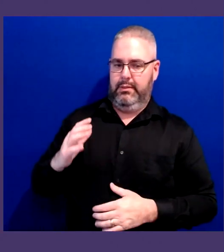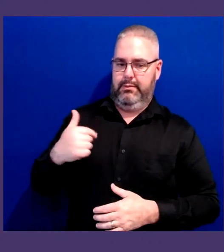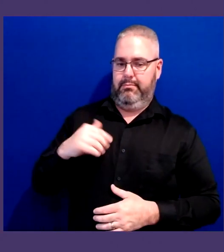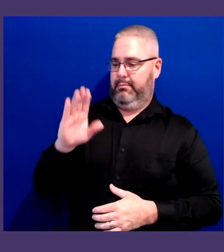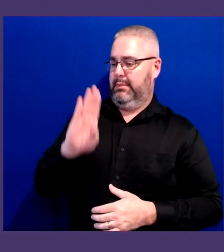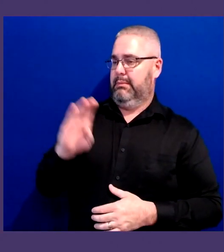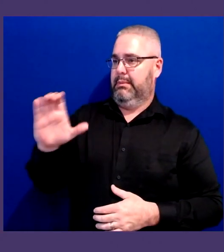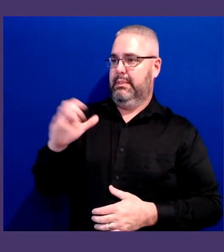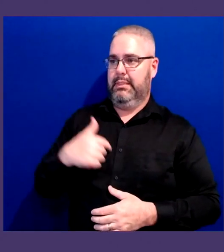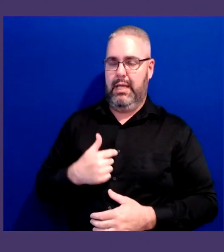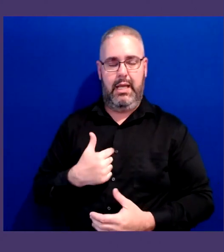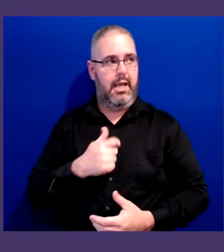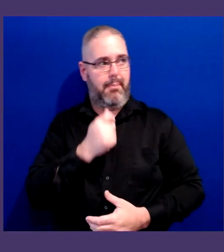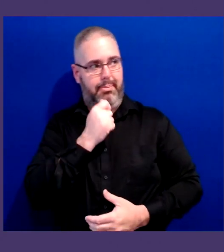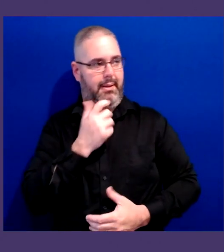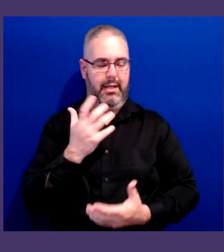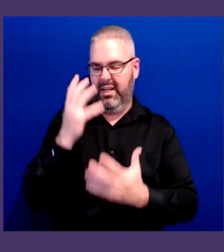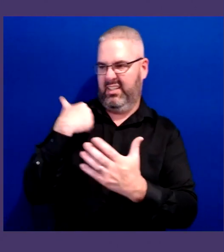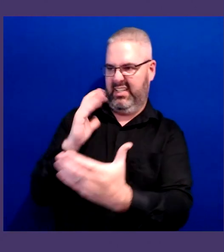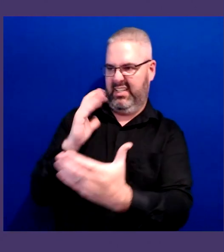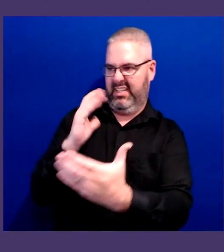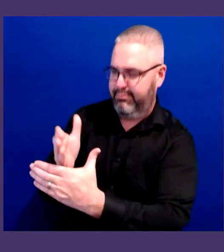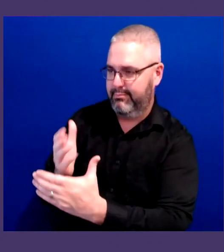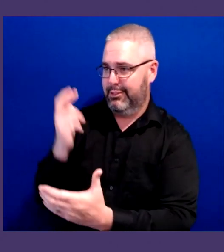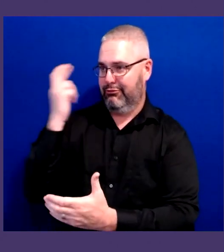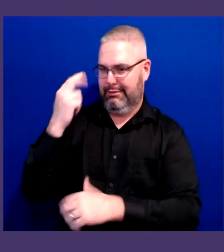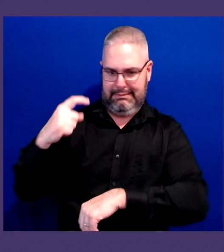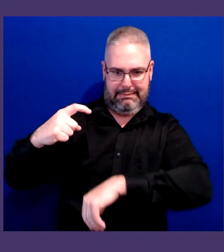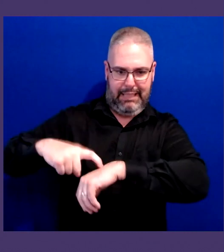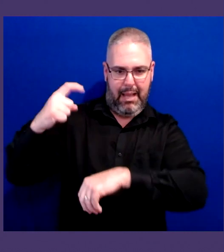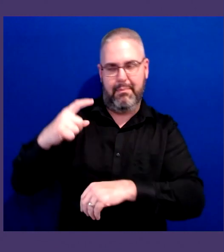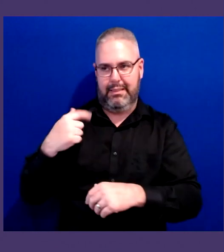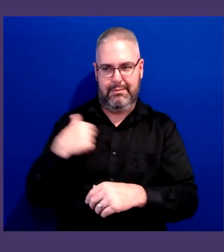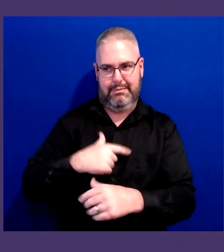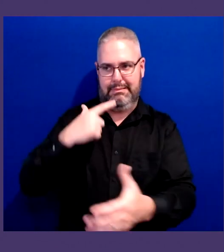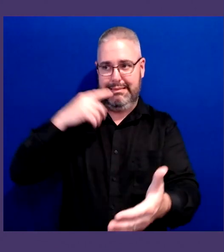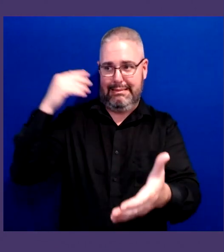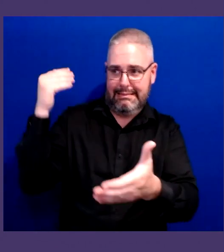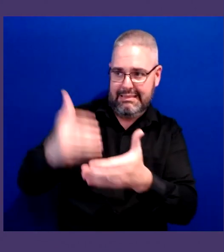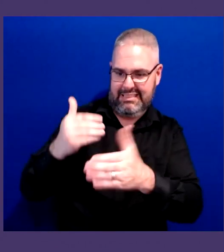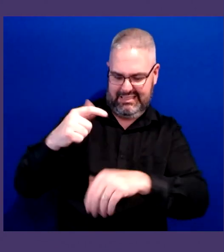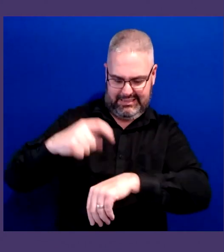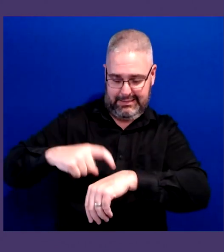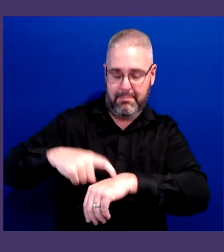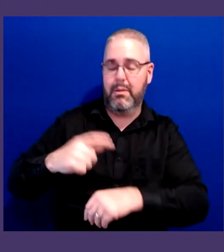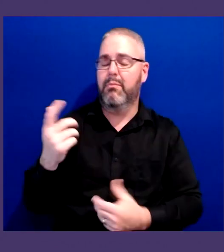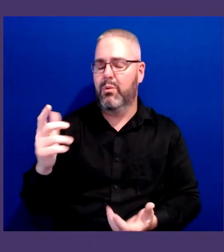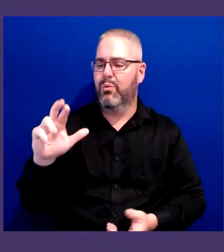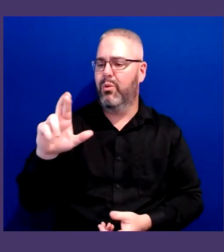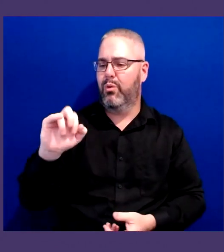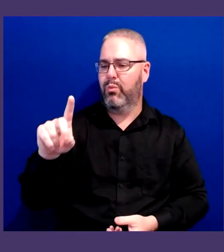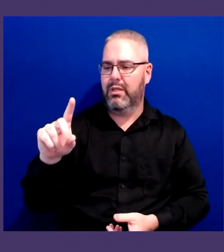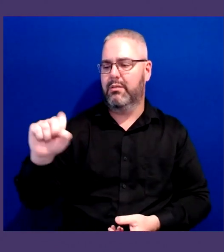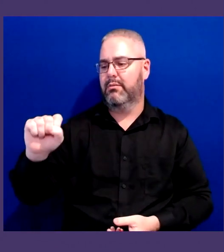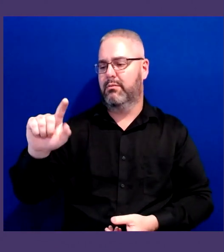there because coming up to the end of our time, but Reid, Stephanie, Jordan, this has been an incredible conversation.